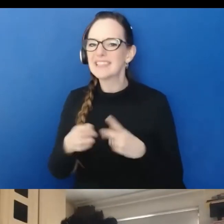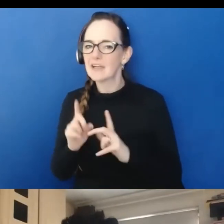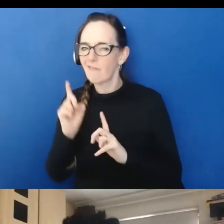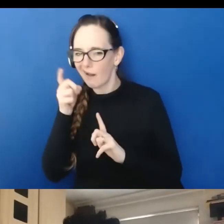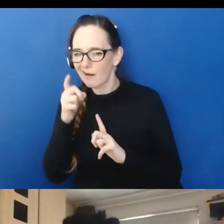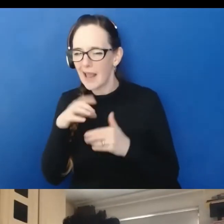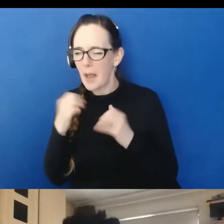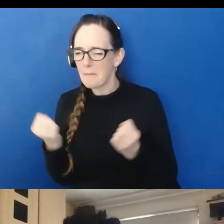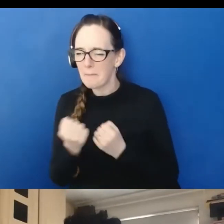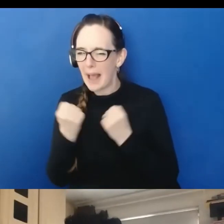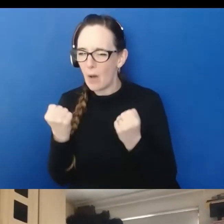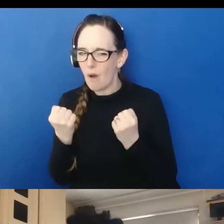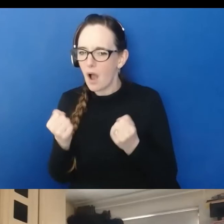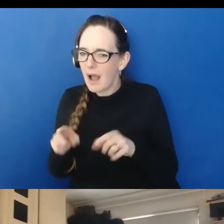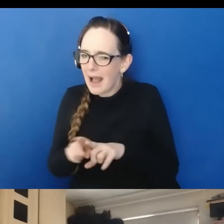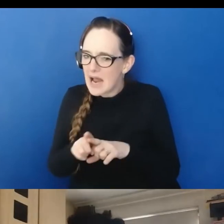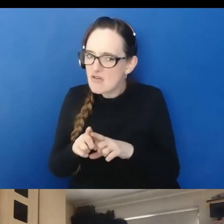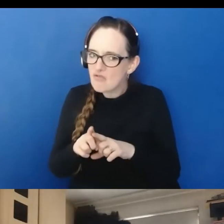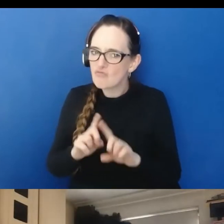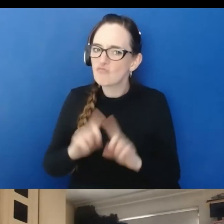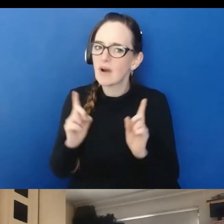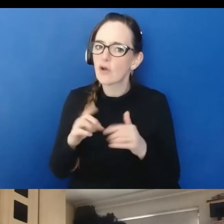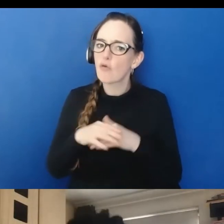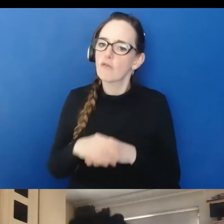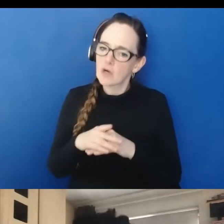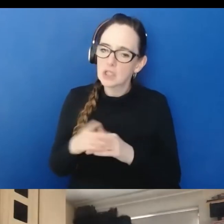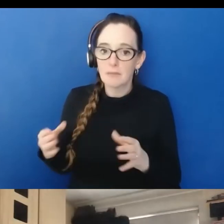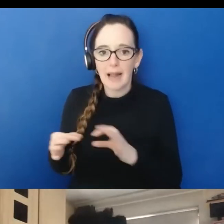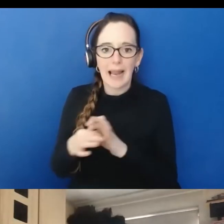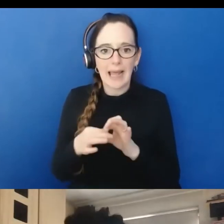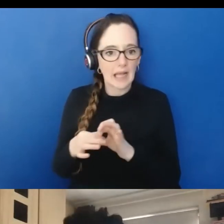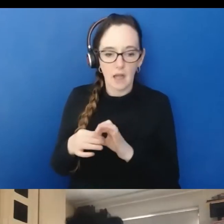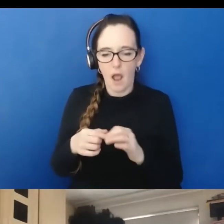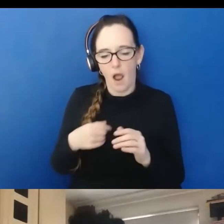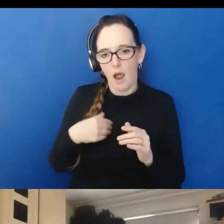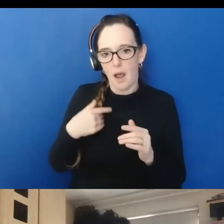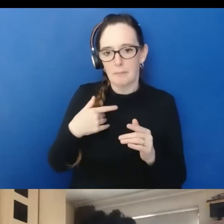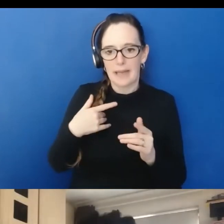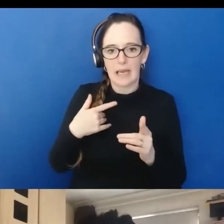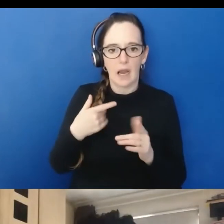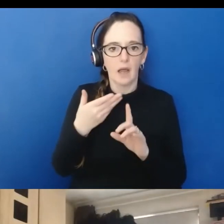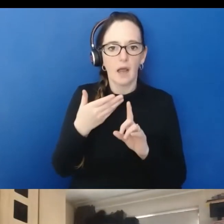amounts of power that people possess. Sorry, I ve monologued there for and I shouldn't do that.